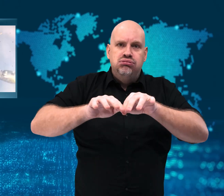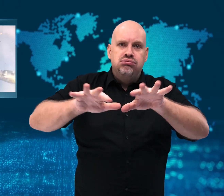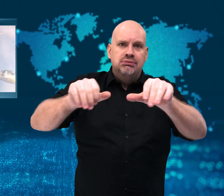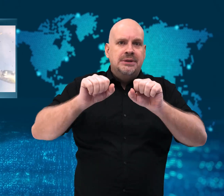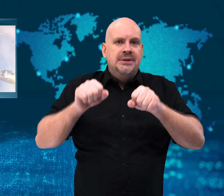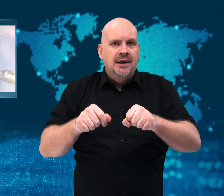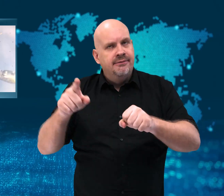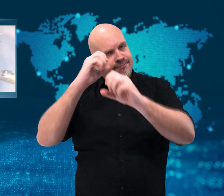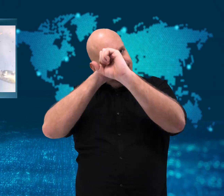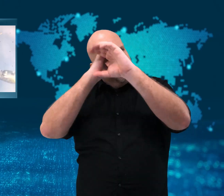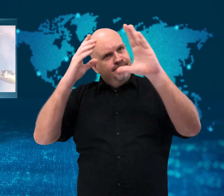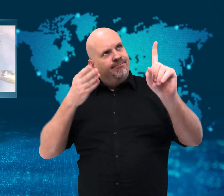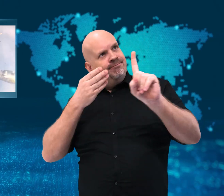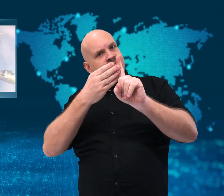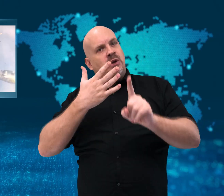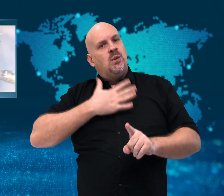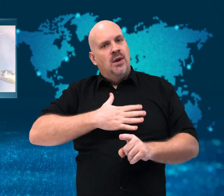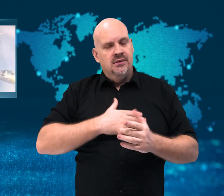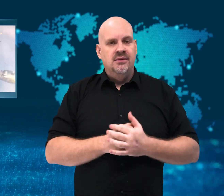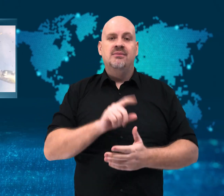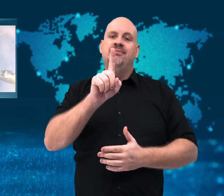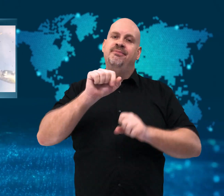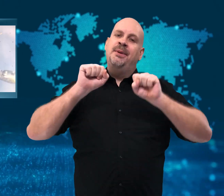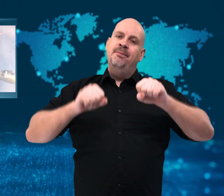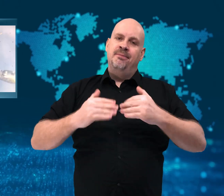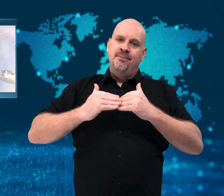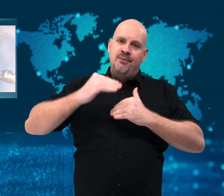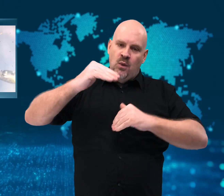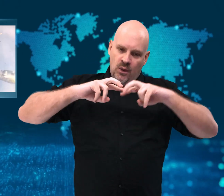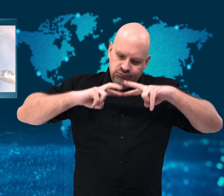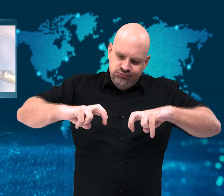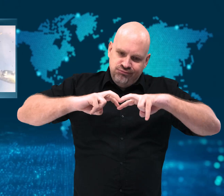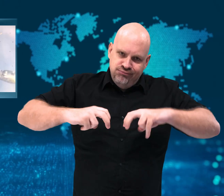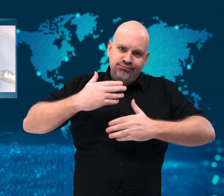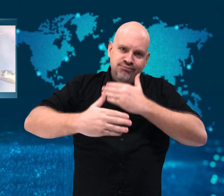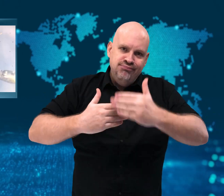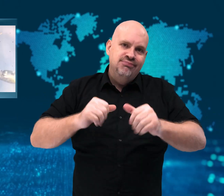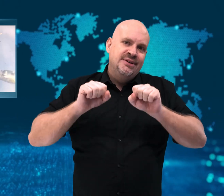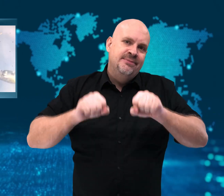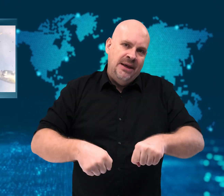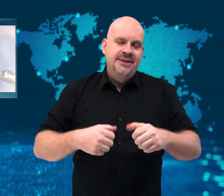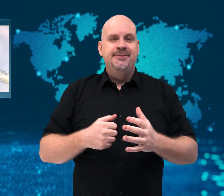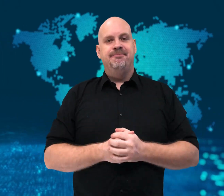More research is needed before this happens.